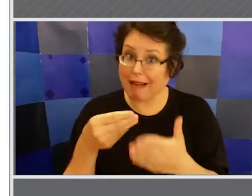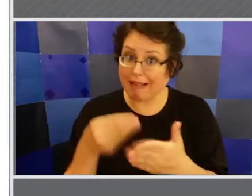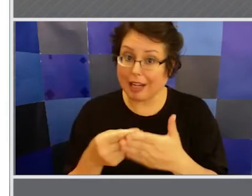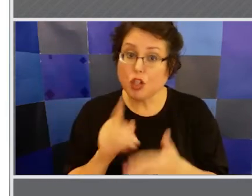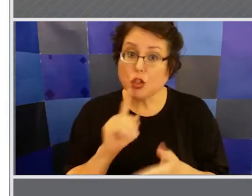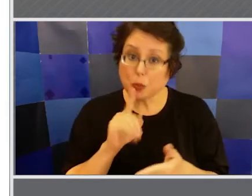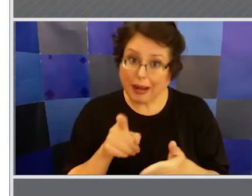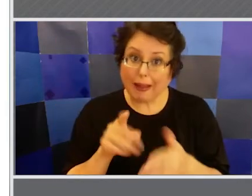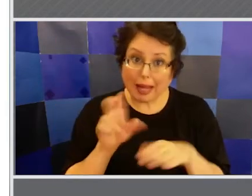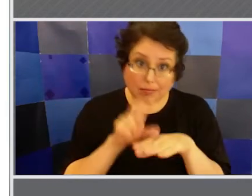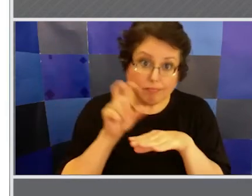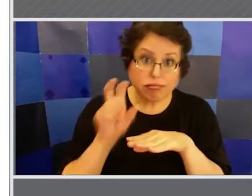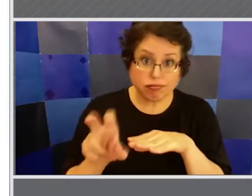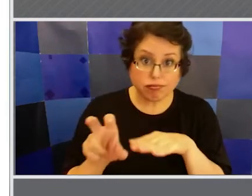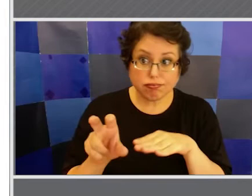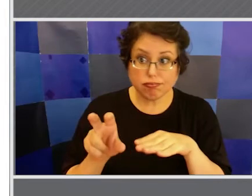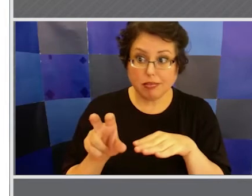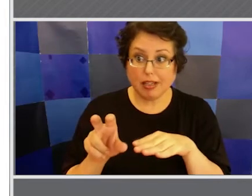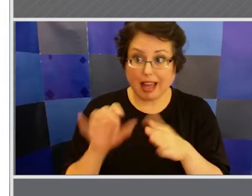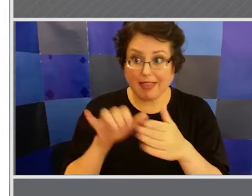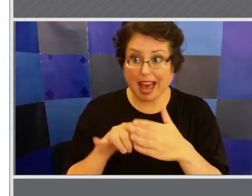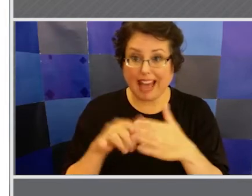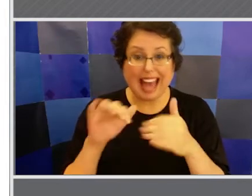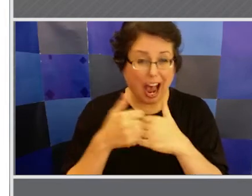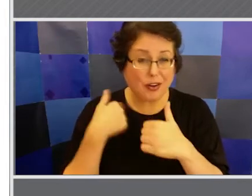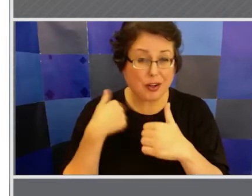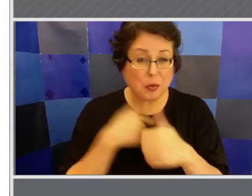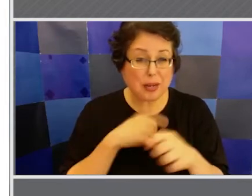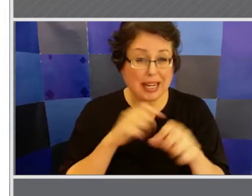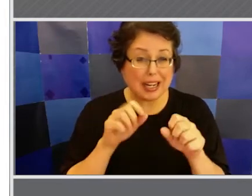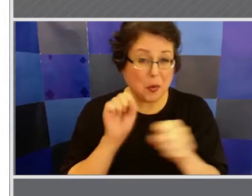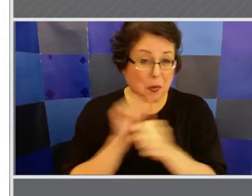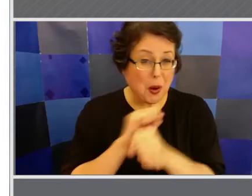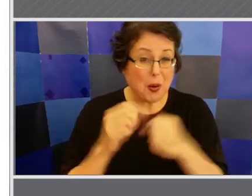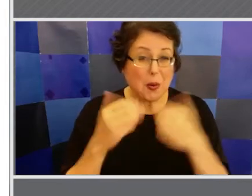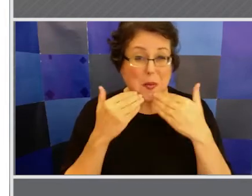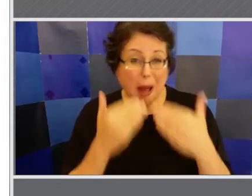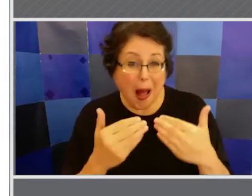thinking about how do we use the capital dollars the federal dollars,